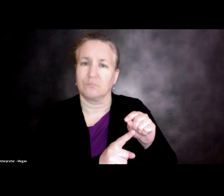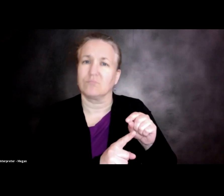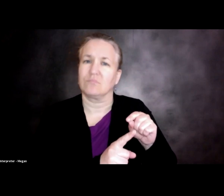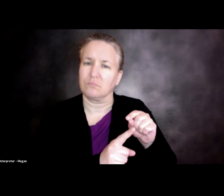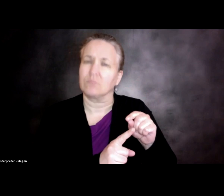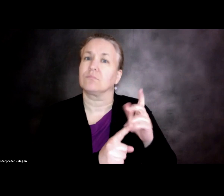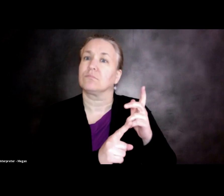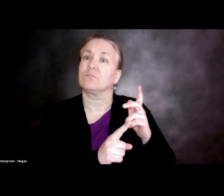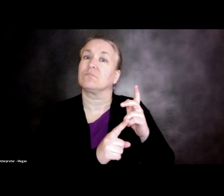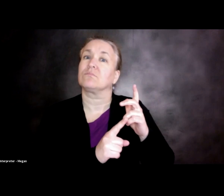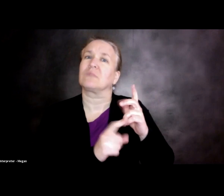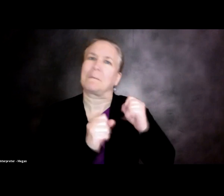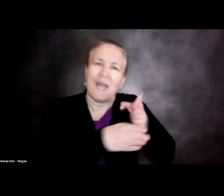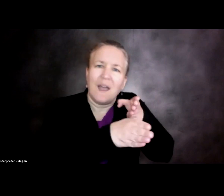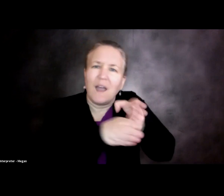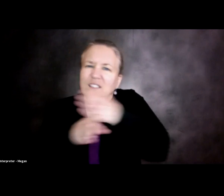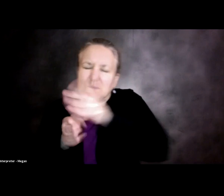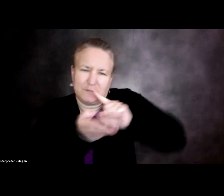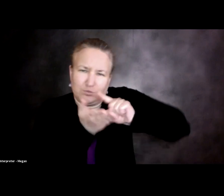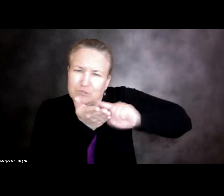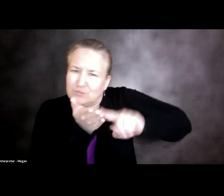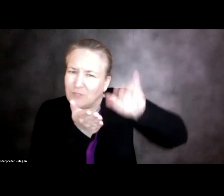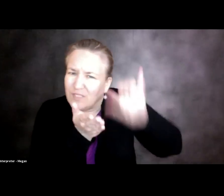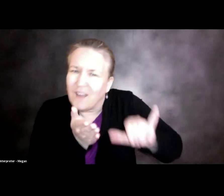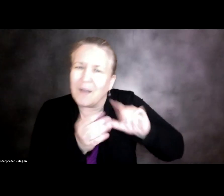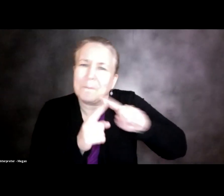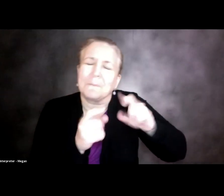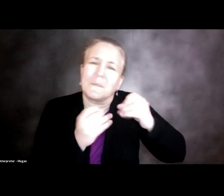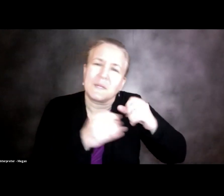across many disciplines and fields.